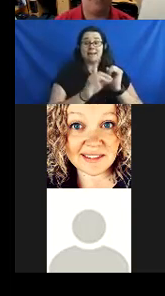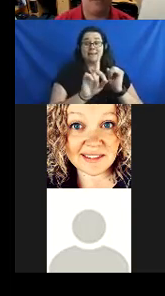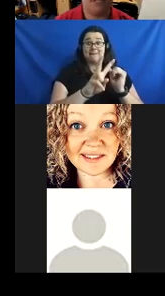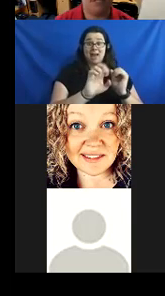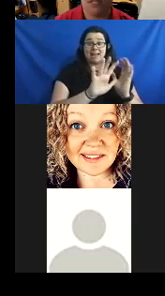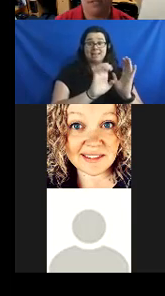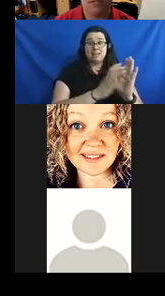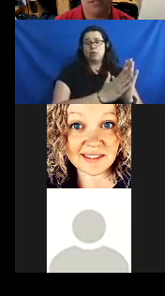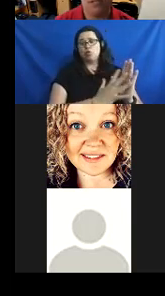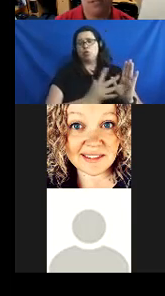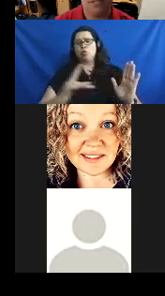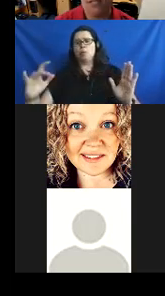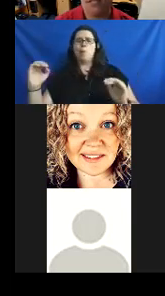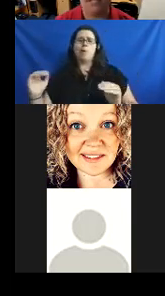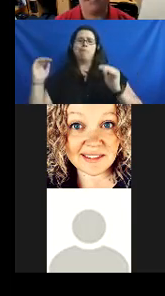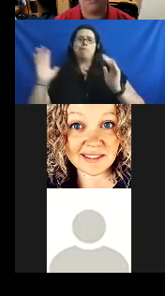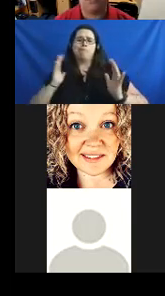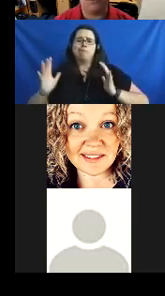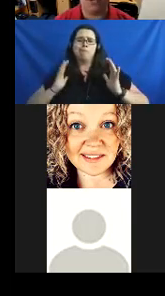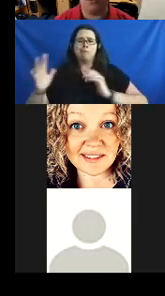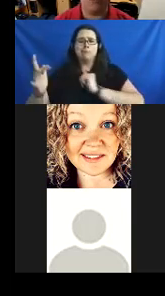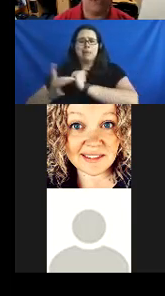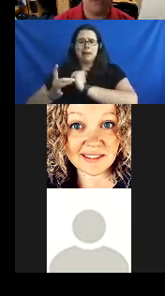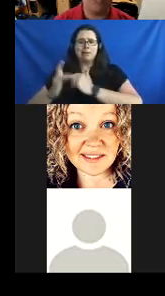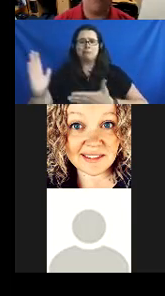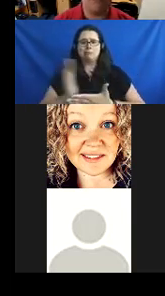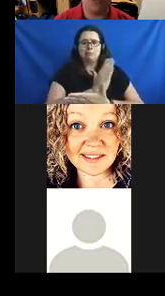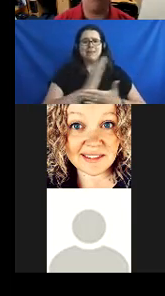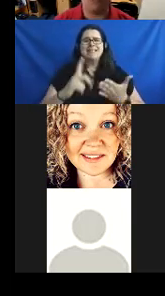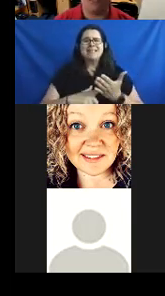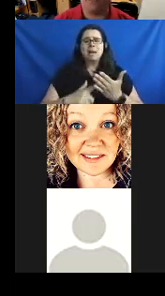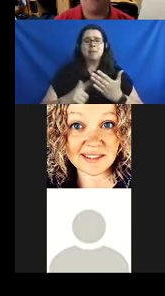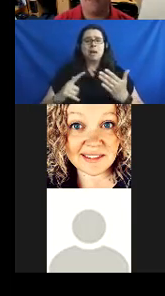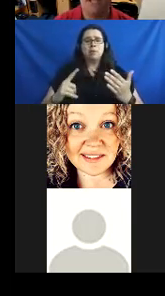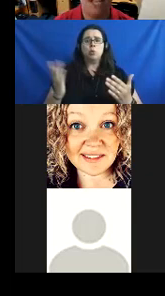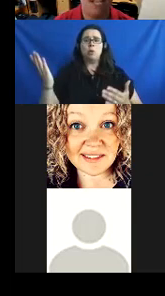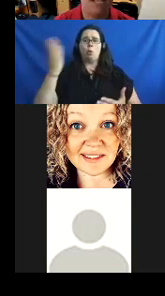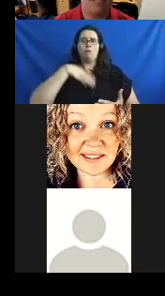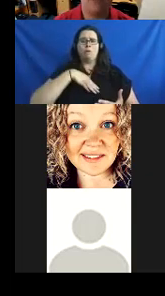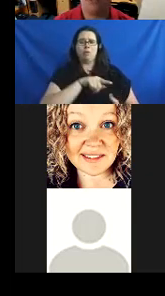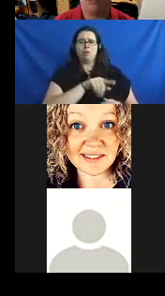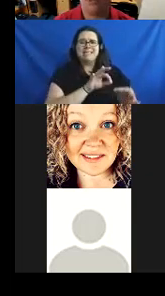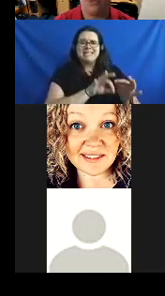SOMETIMES WE OVERLOOK SOME OF THE SIMPLER SOLUTIONS THAT MAY